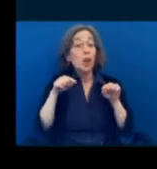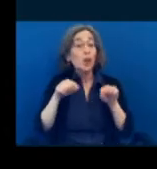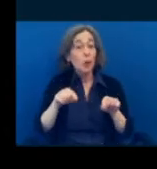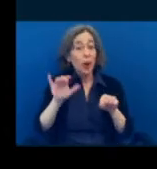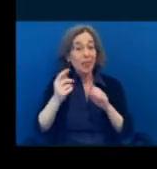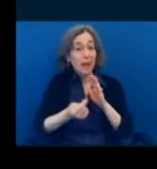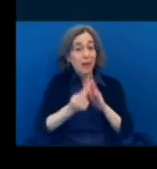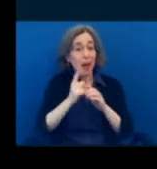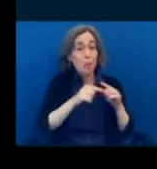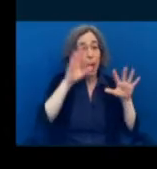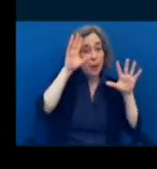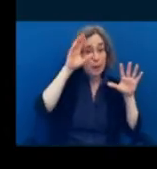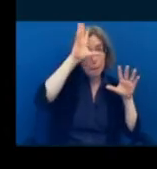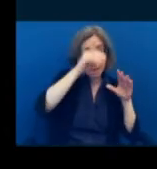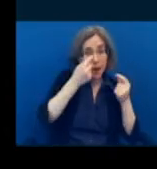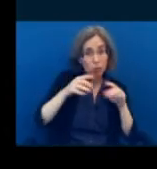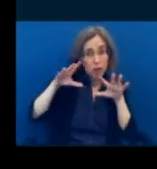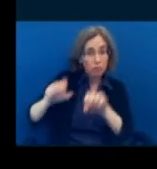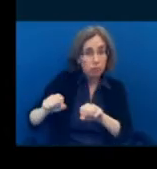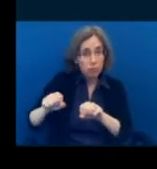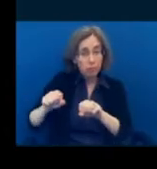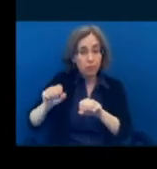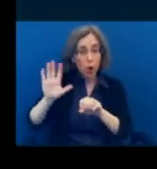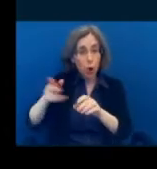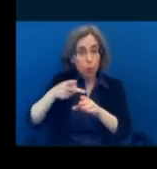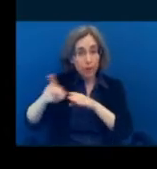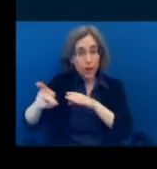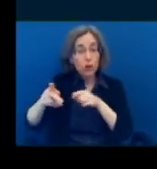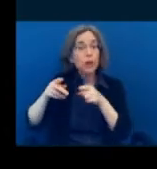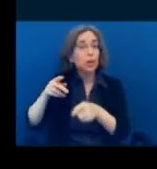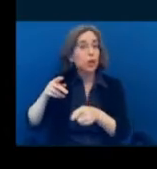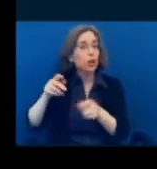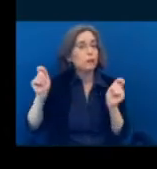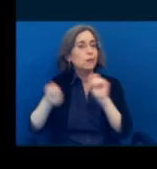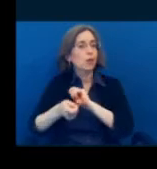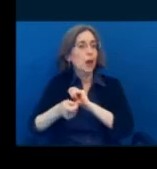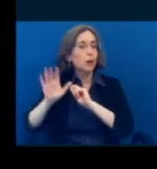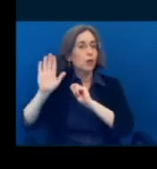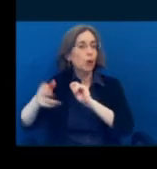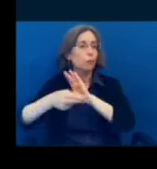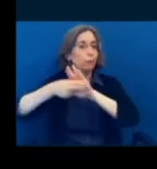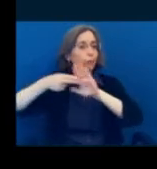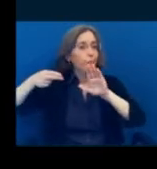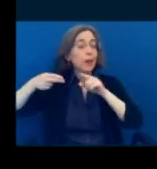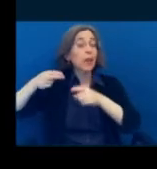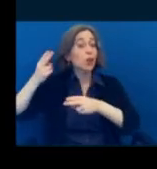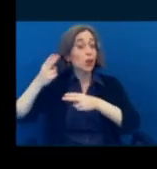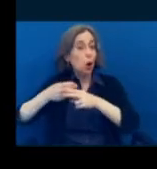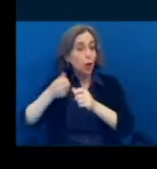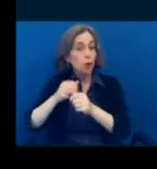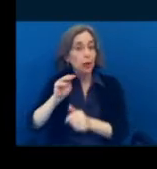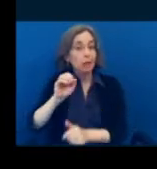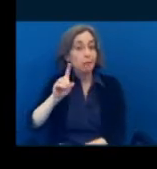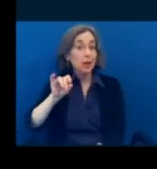RECREATE HERSELF AT THE AGE OF SHE BEGAN CALLING HERSELF MADON EVEN THOUGH SHE WASN'T MARRIED AND PROMOTED HER STATUS WITHIN